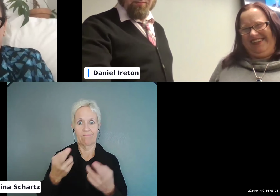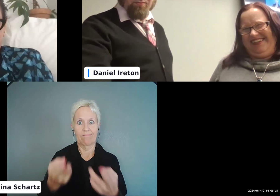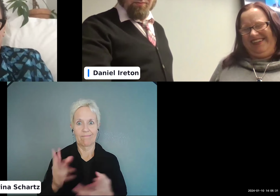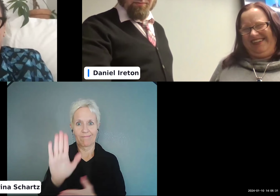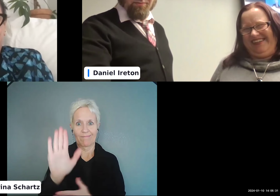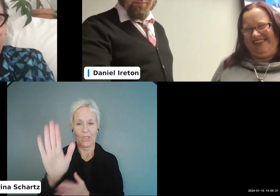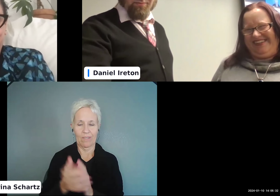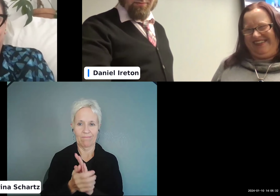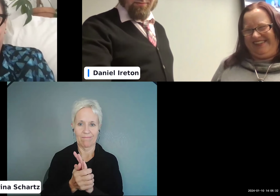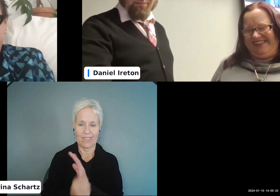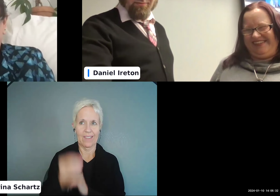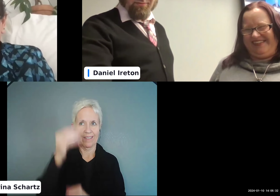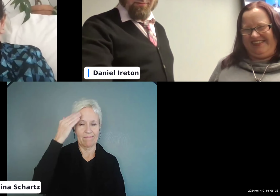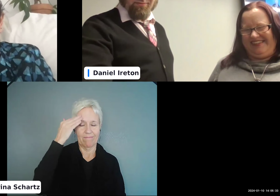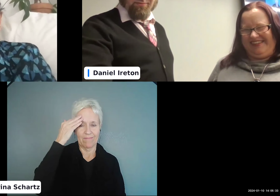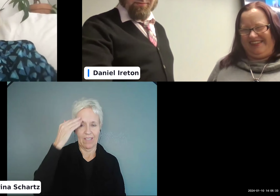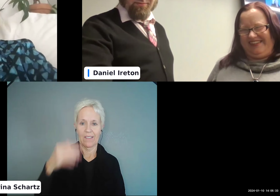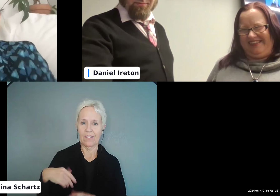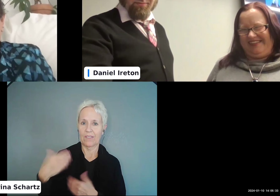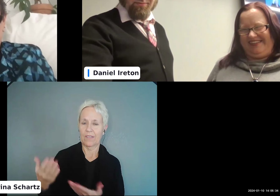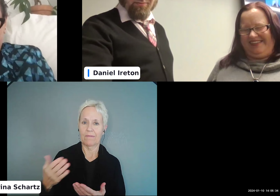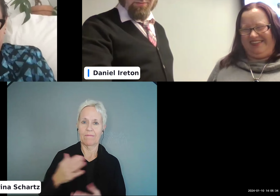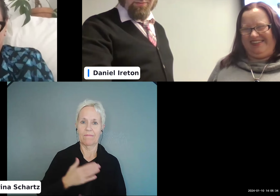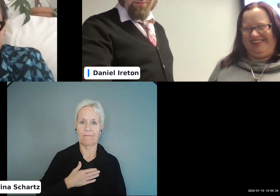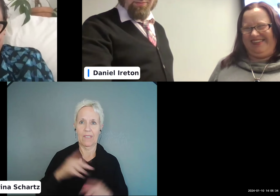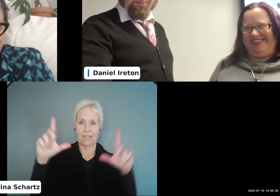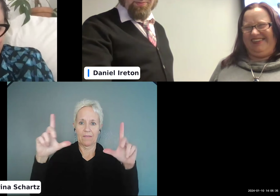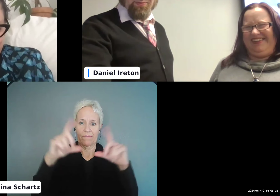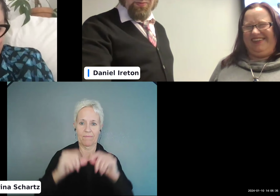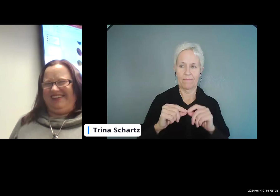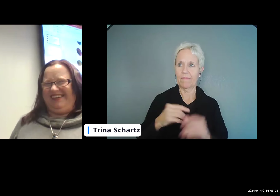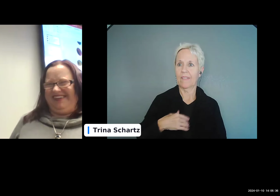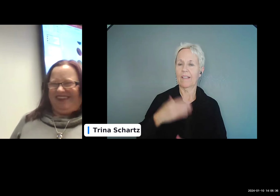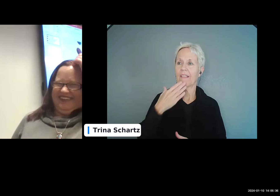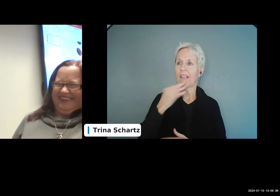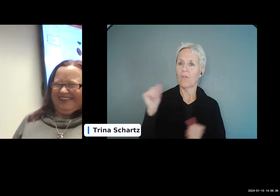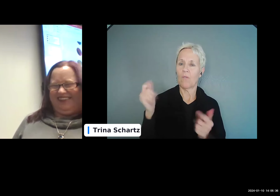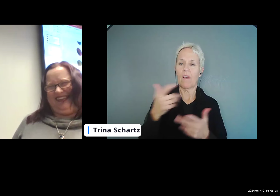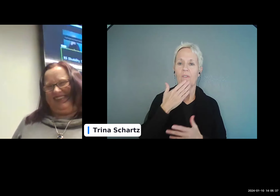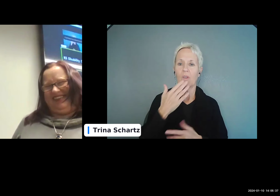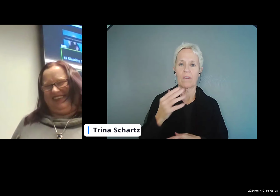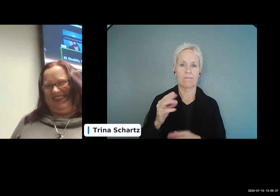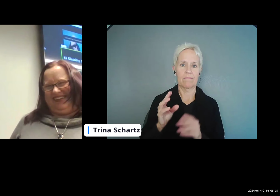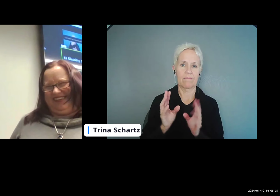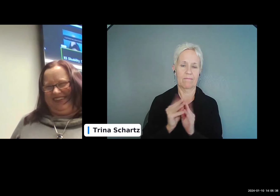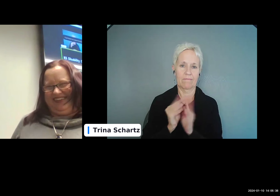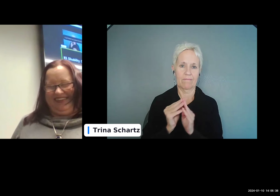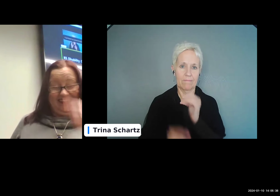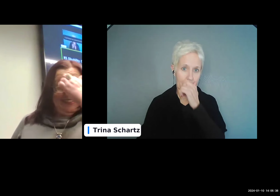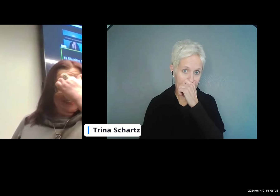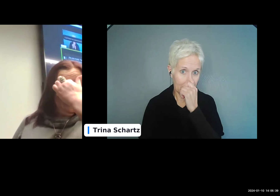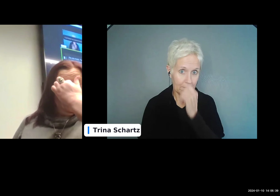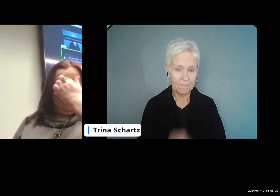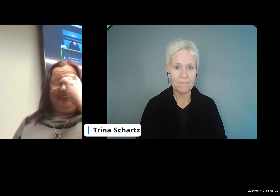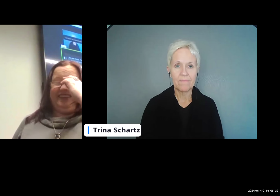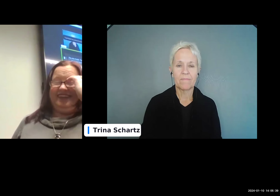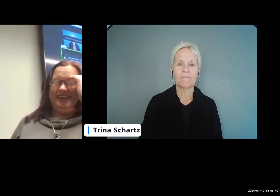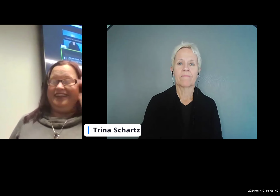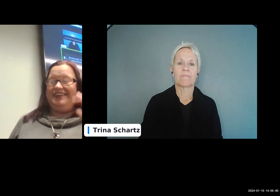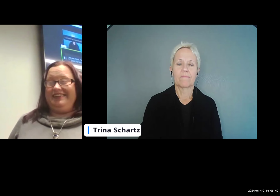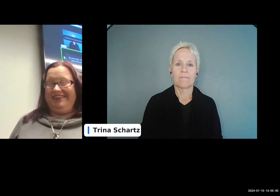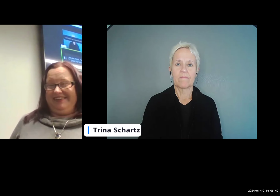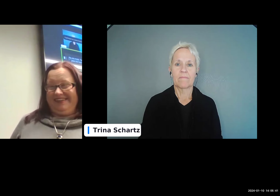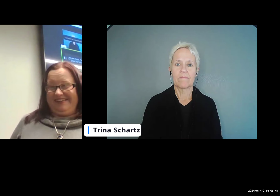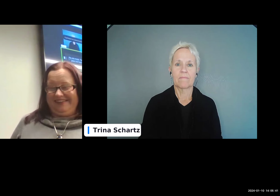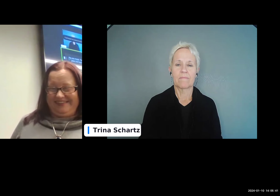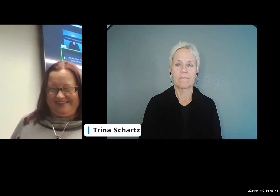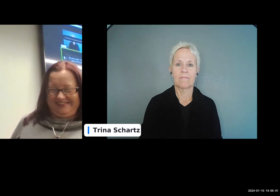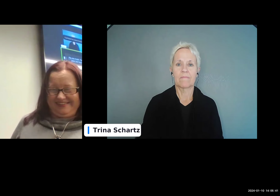I know these presenters come highly recommended from others on the board that have seen them on the past.